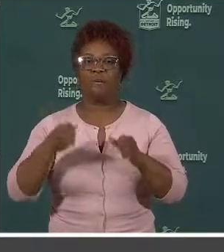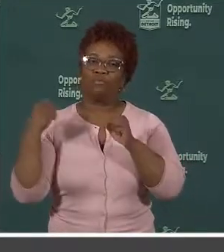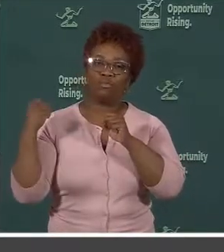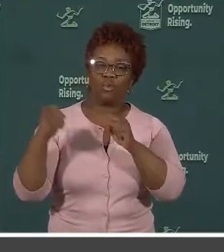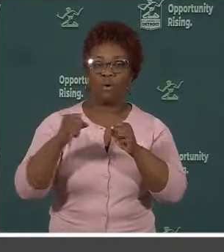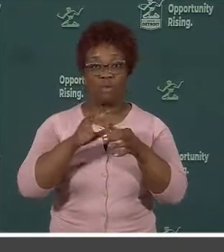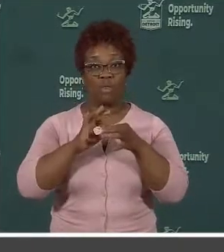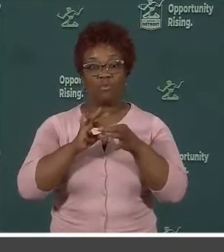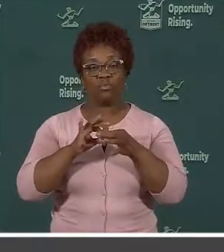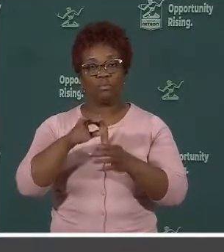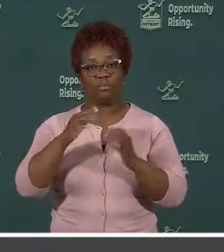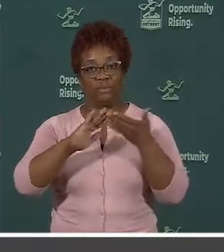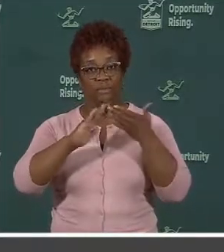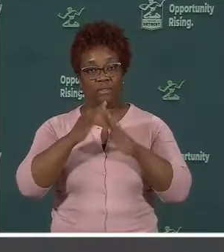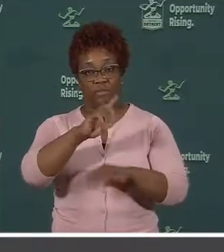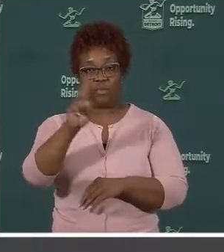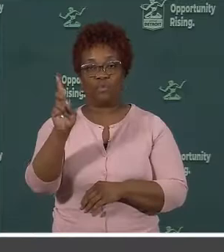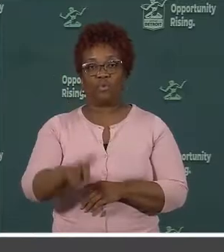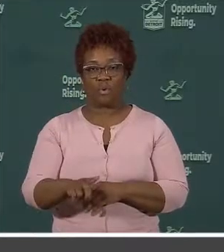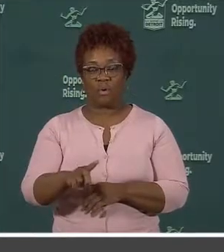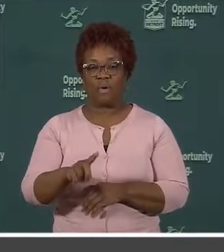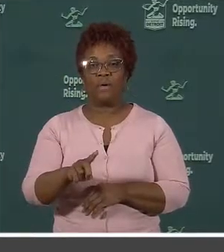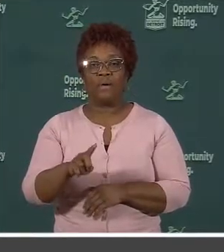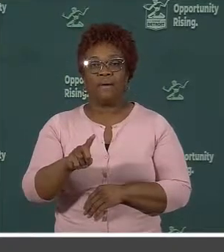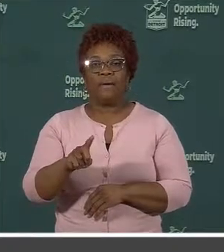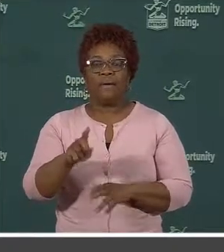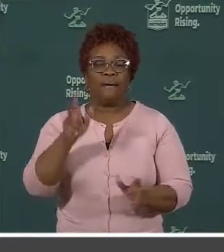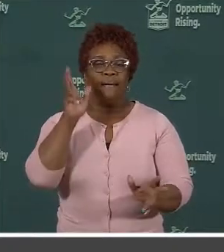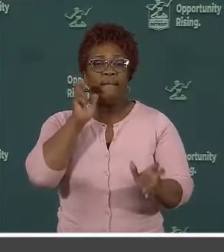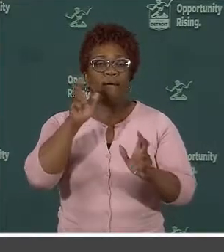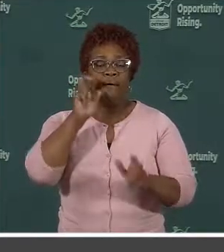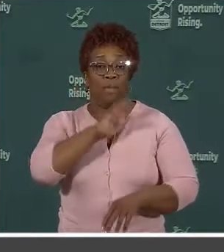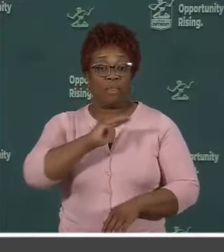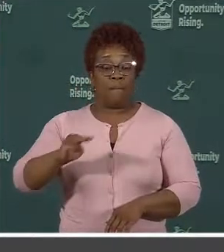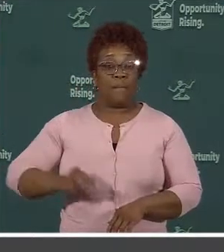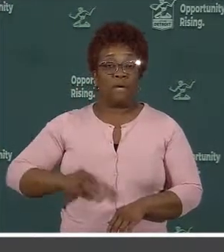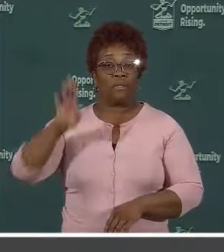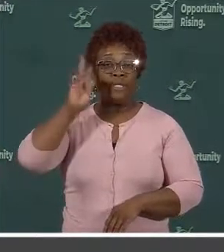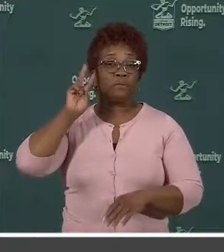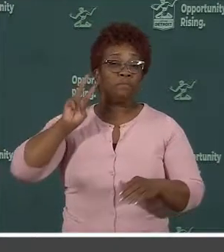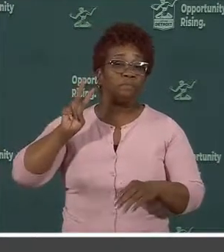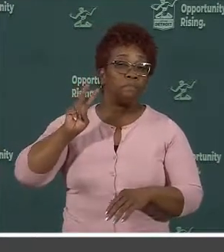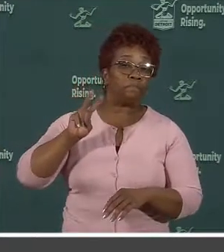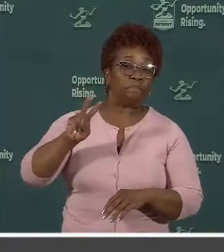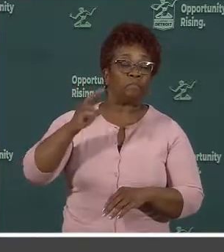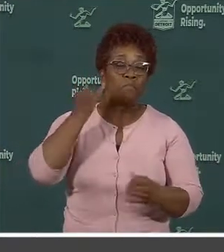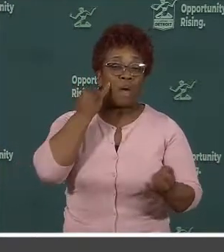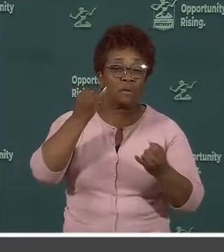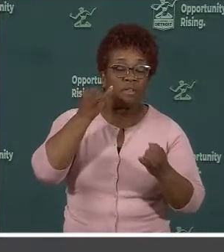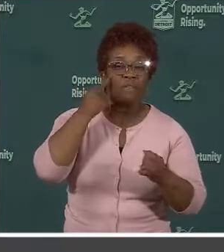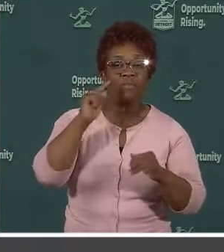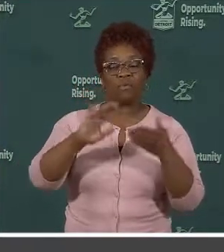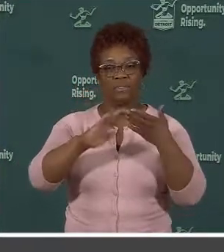THE CITY OF DETROIT AND HEARING MAYOR DUGAN'S VISION FOR THE CITY TONIGHT THANK YOU TO THOSE LISTENING ONLINE AND FOR OUR